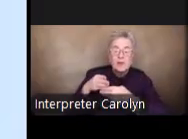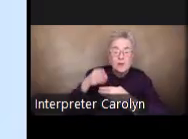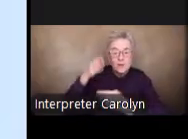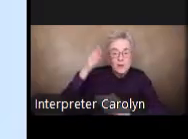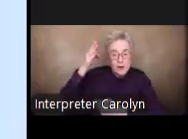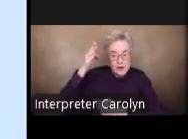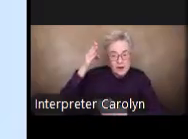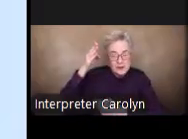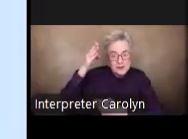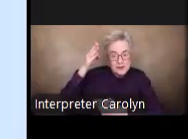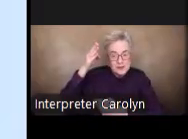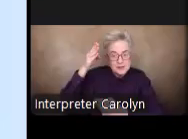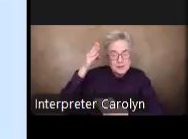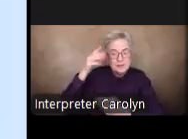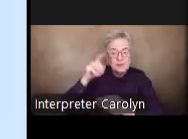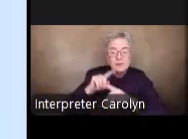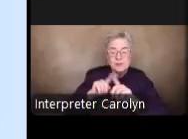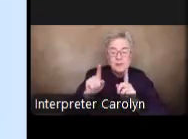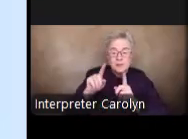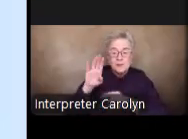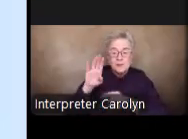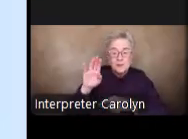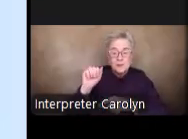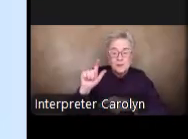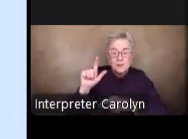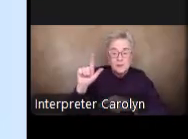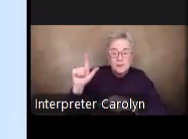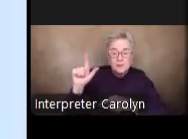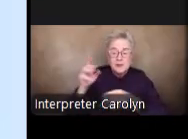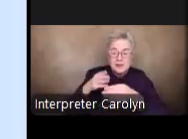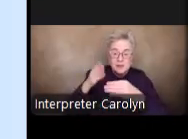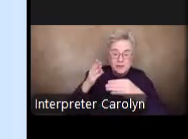being built. Ball is a finished room, and you can't build that